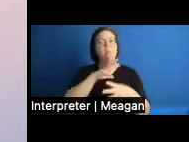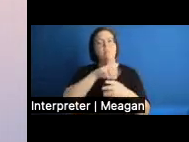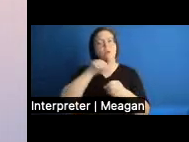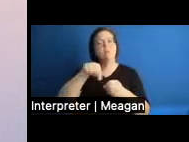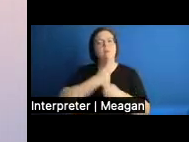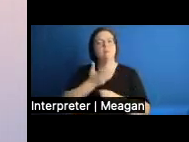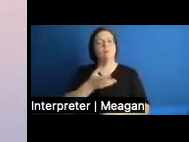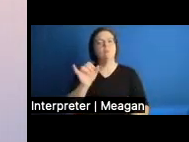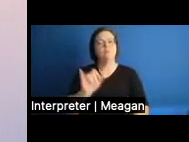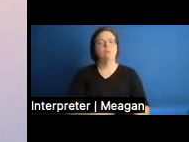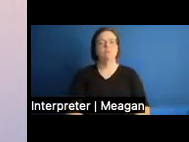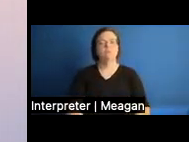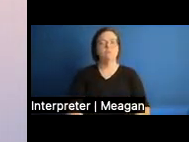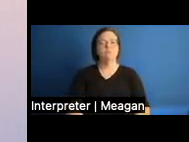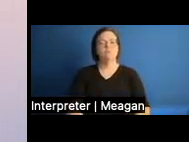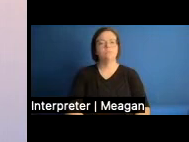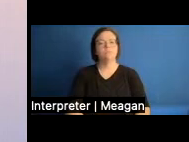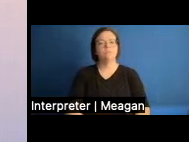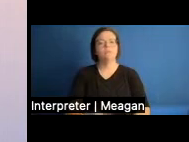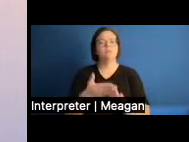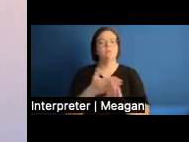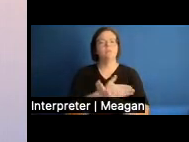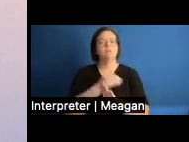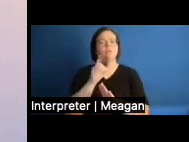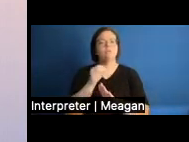But before we do that, I also want to throw another one at you.